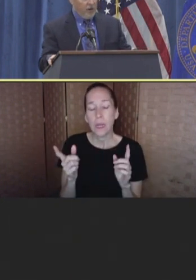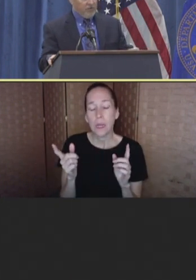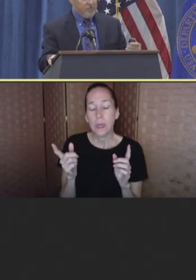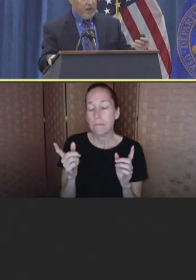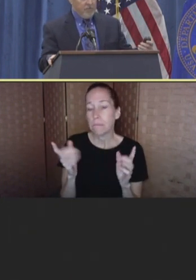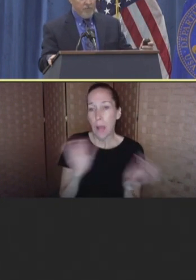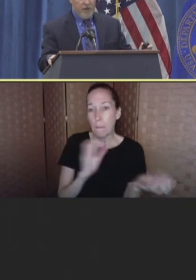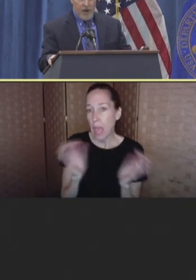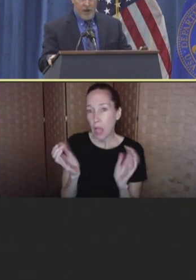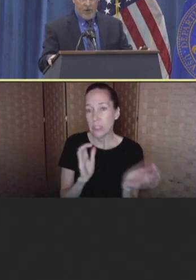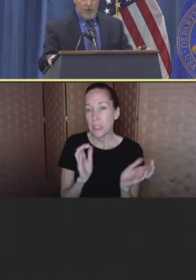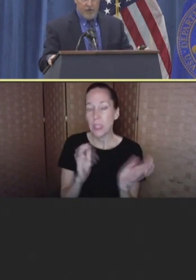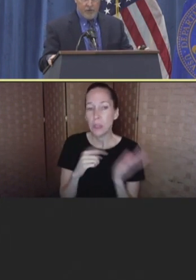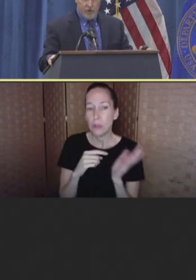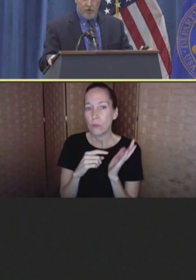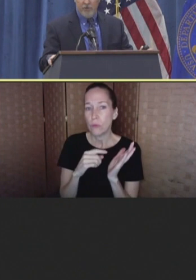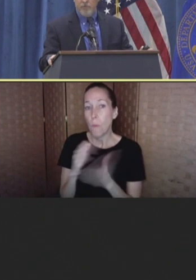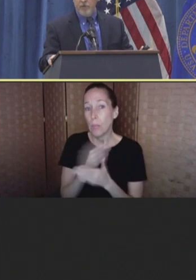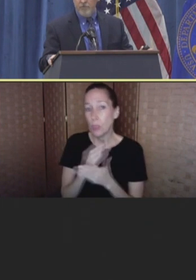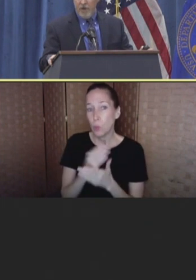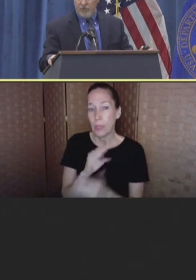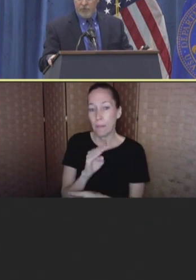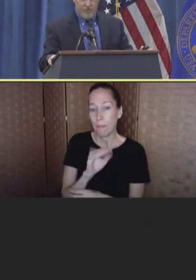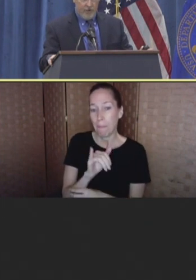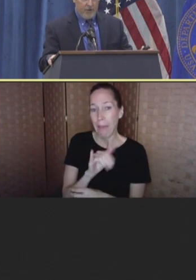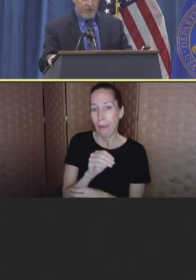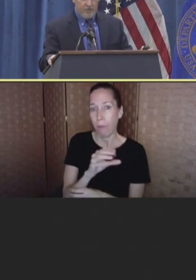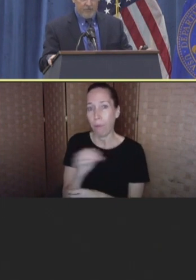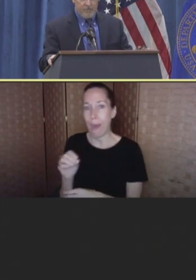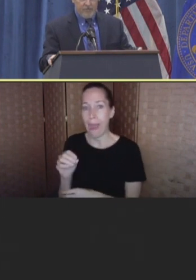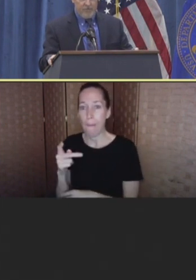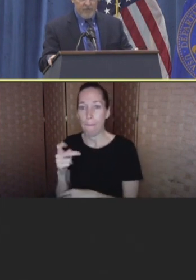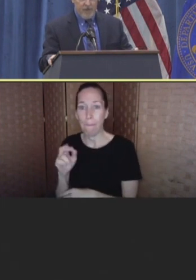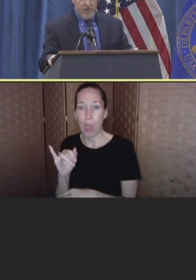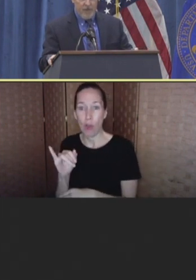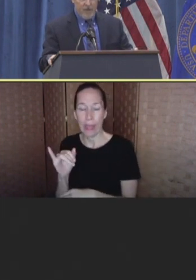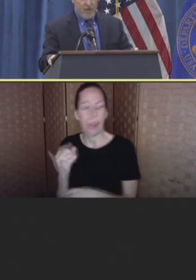may be a bit higher in the Moderna than Pfizer recipients.